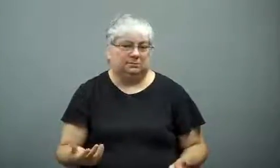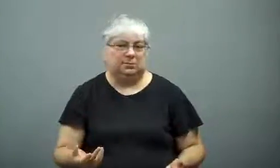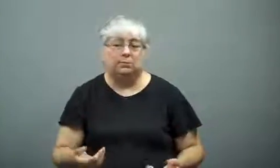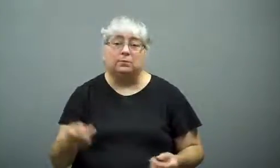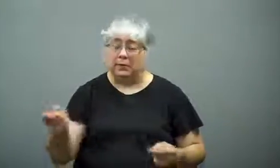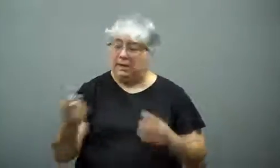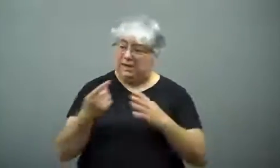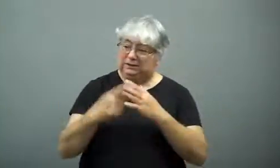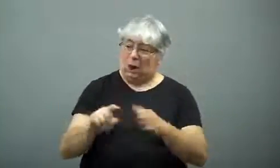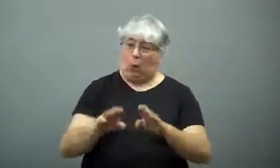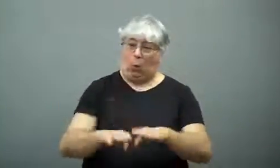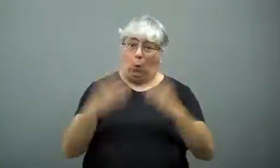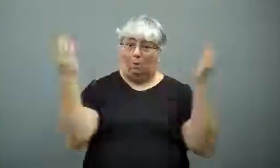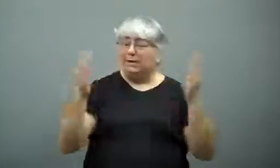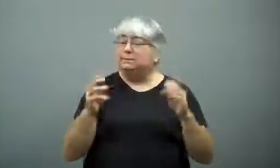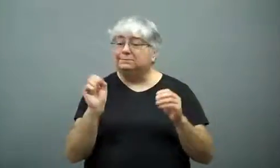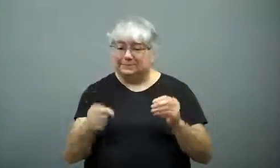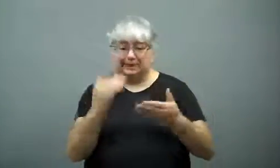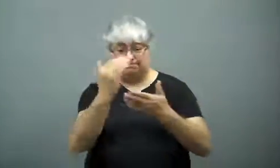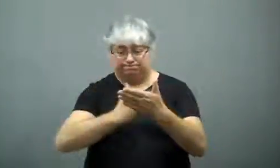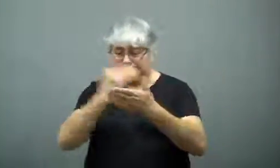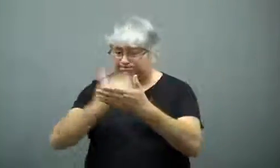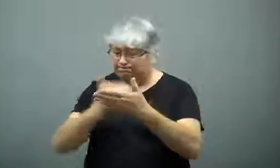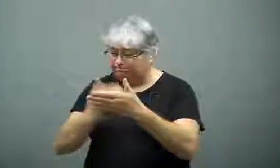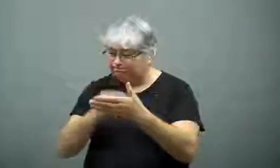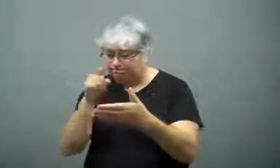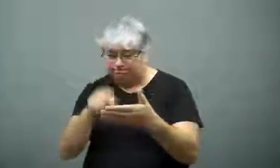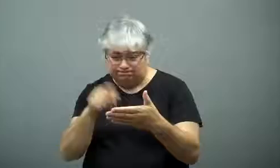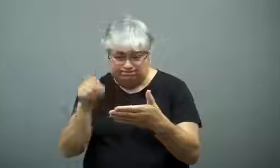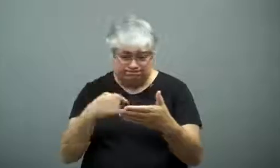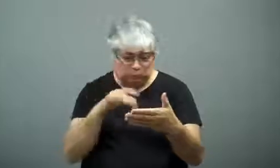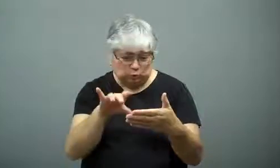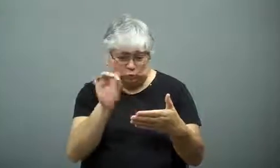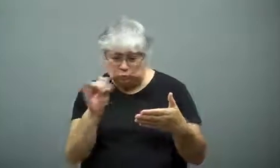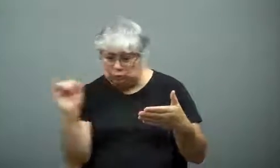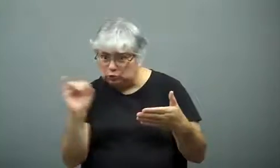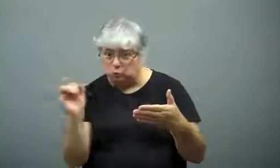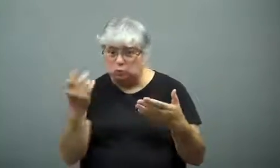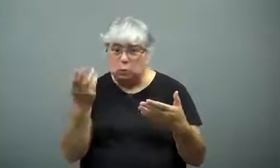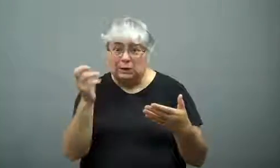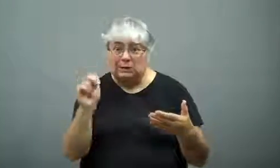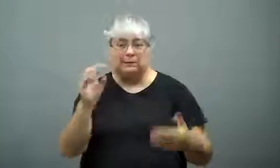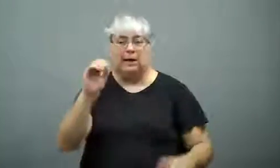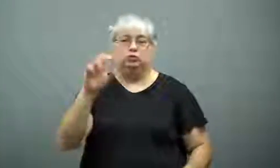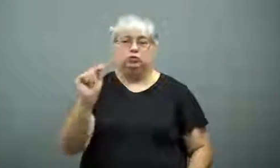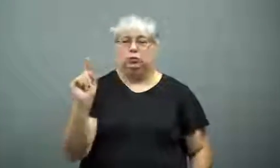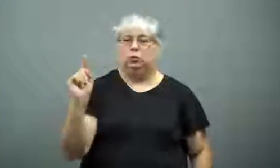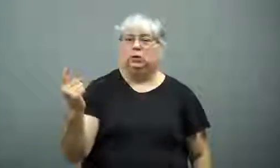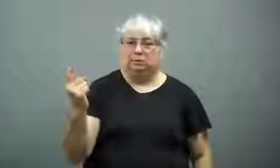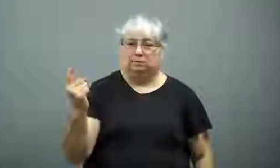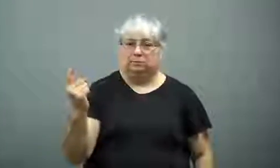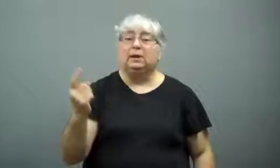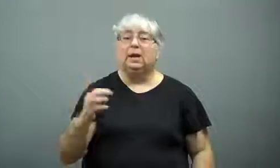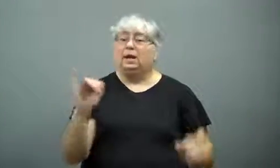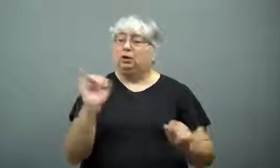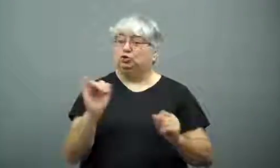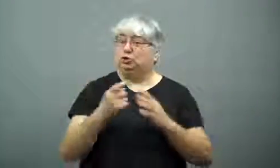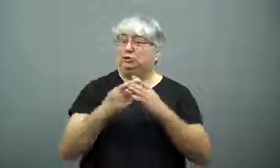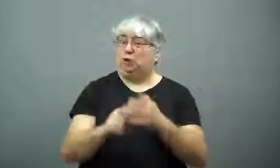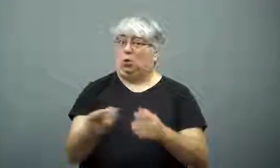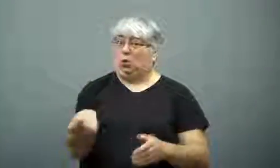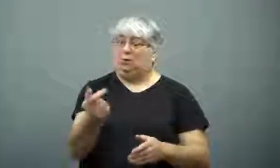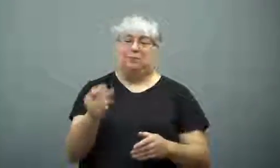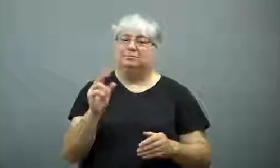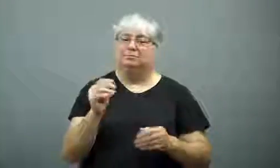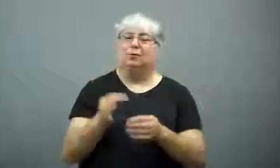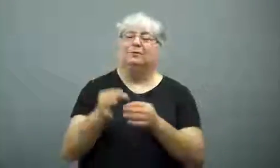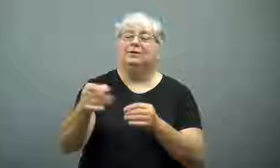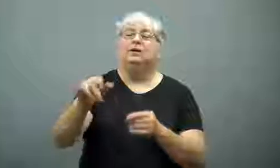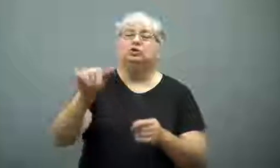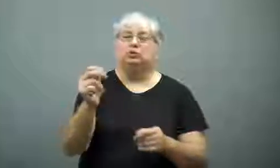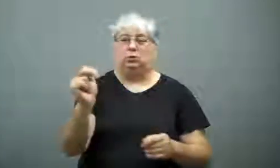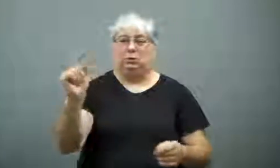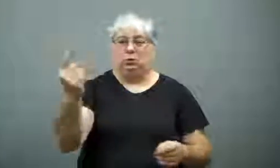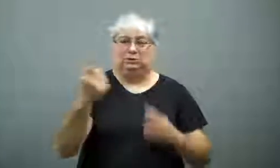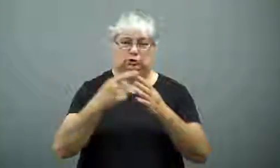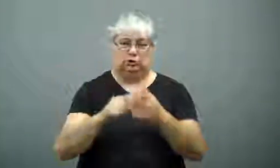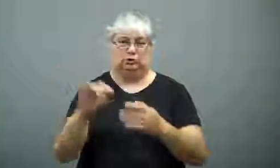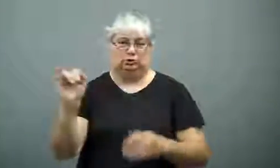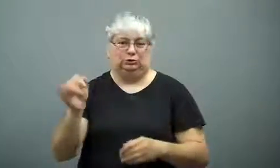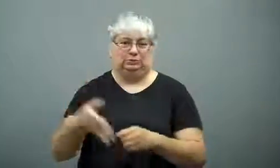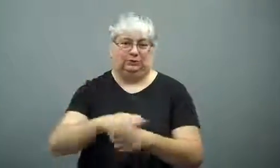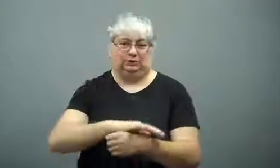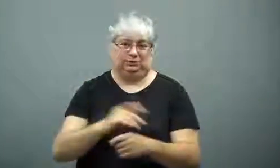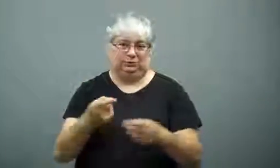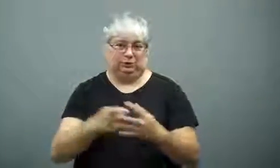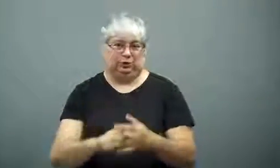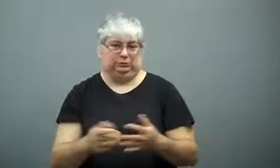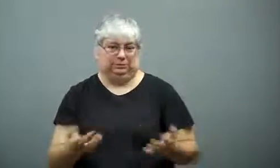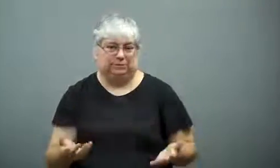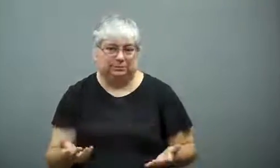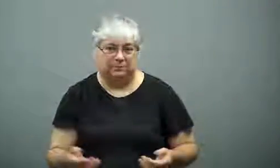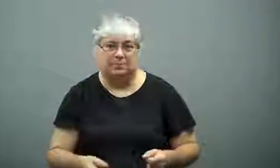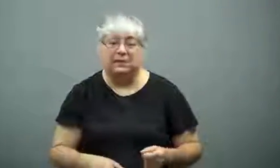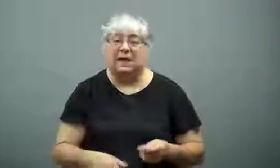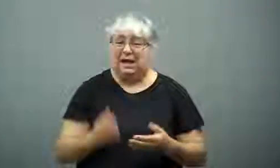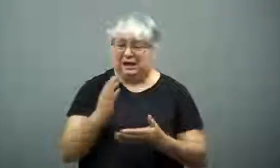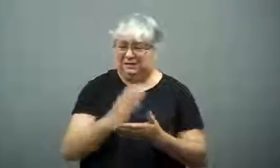Open season would begin on October 1.